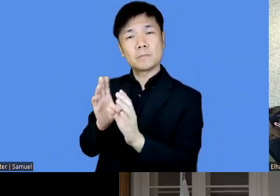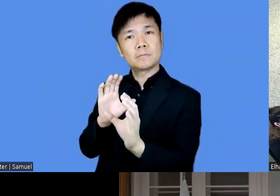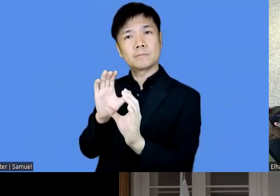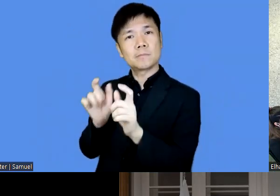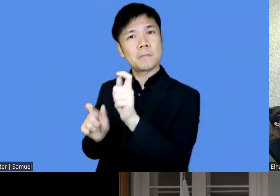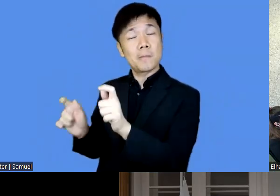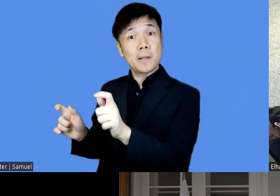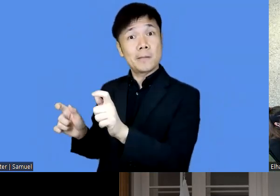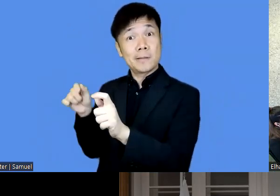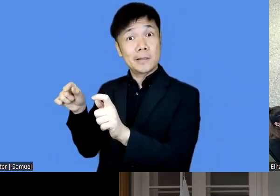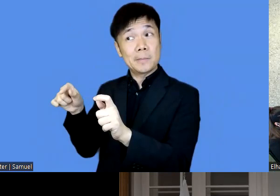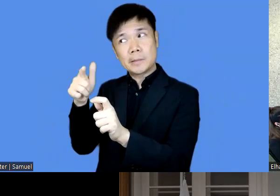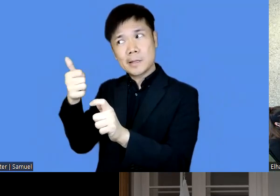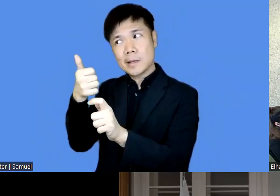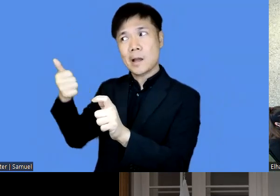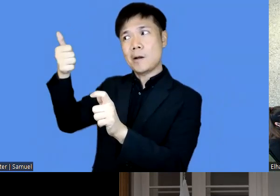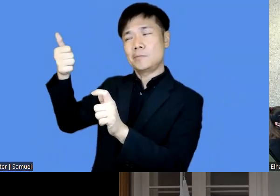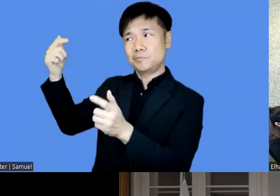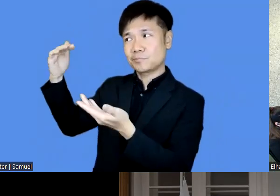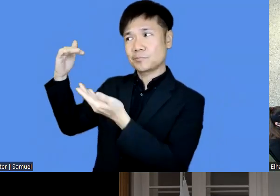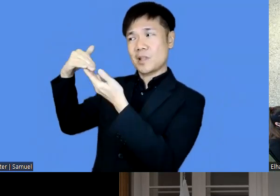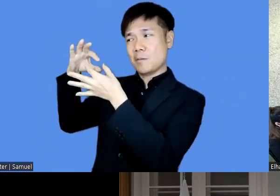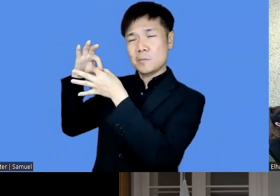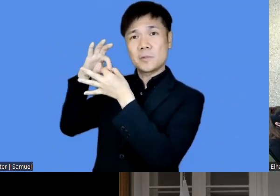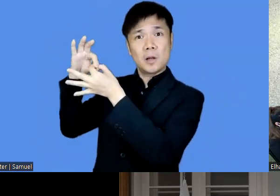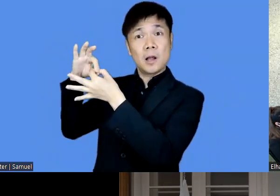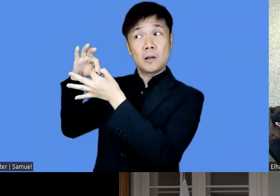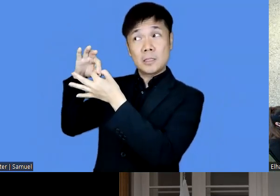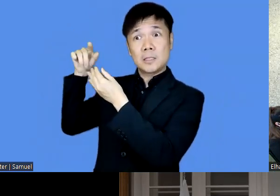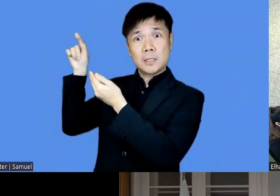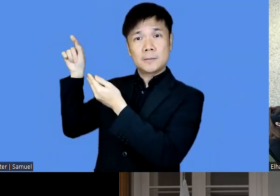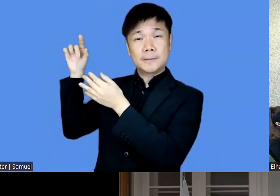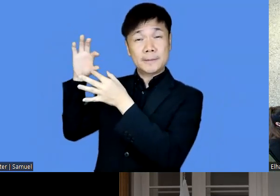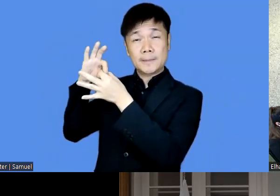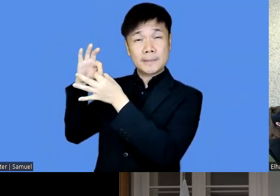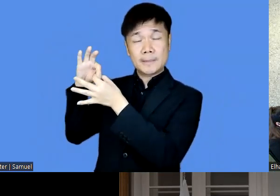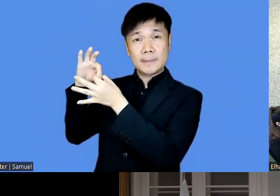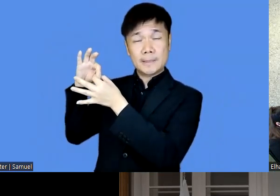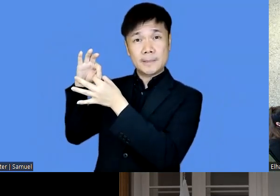civilian authorities or other civilian actors in order as a party to an armed conflict to